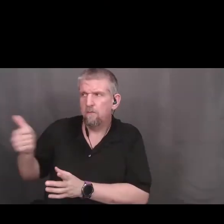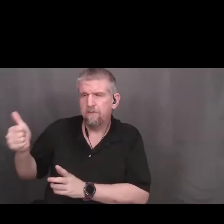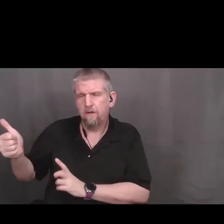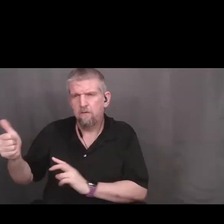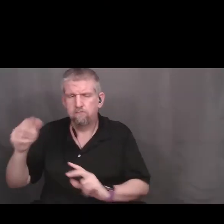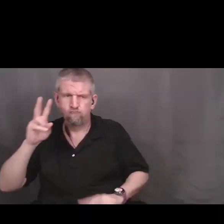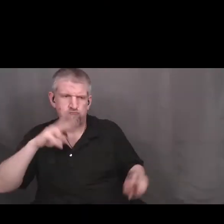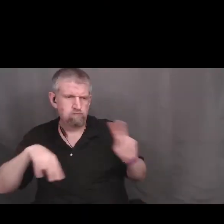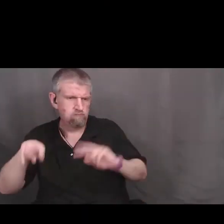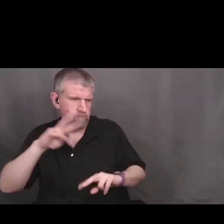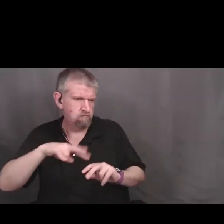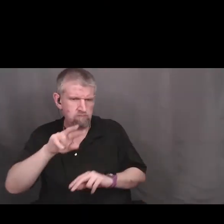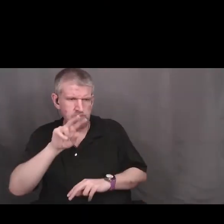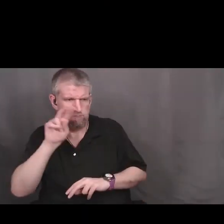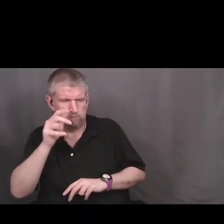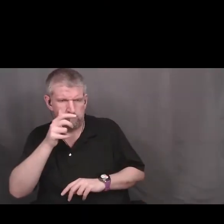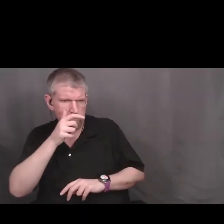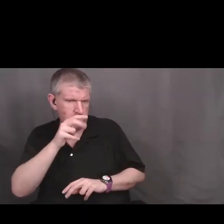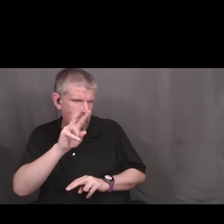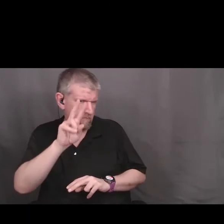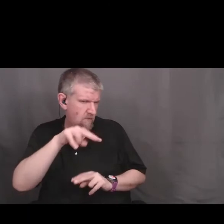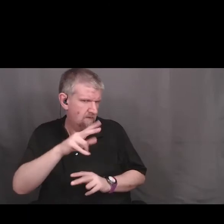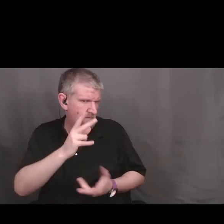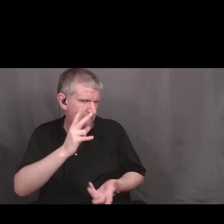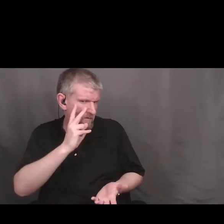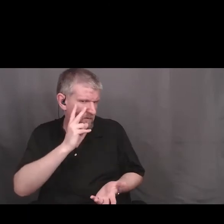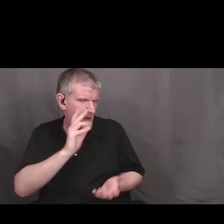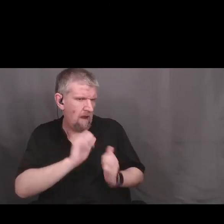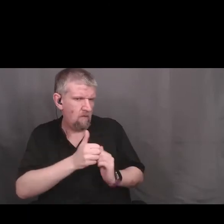of how they may view some of the strengths,